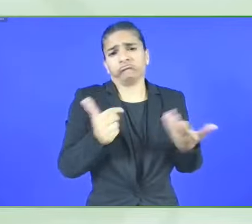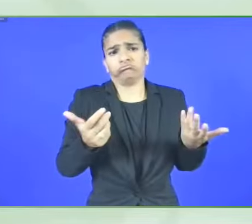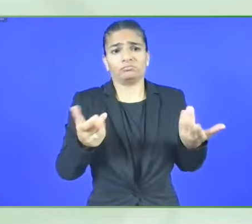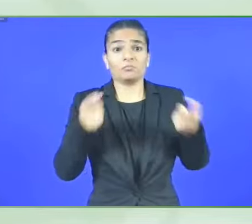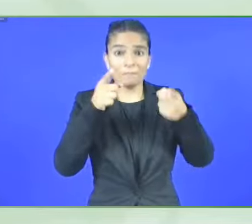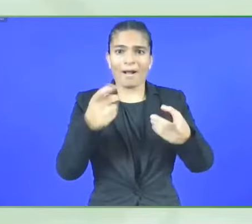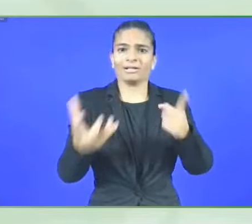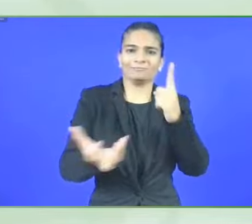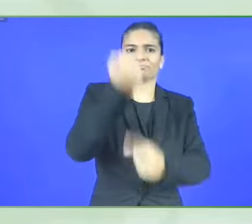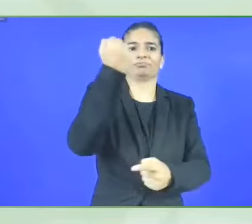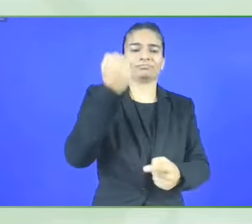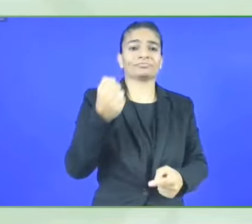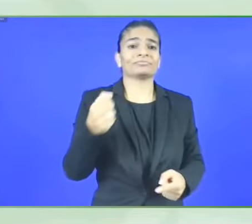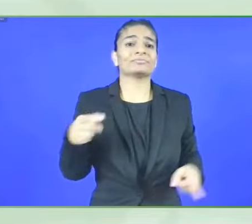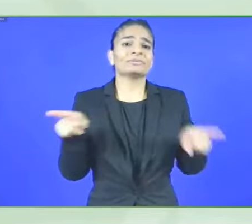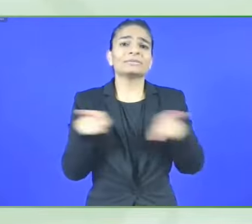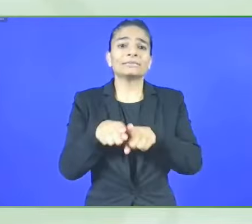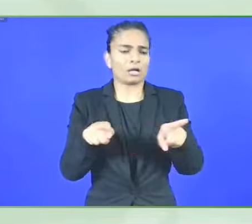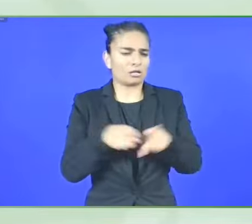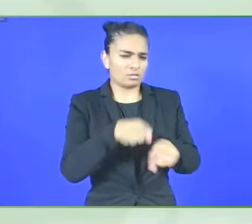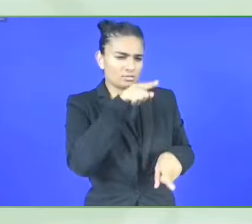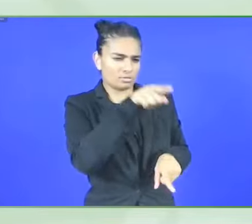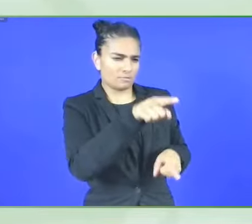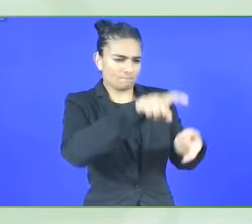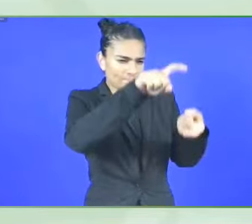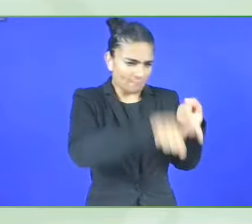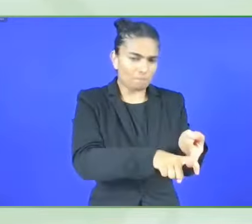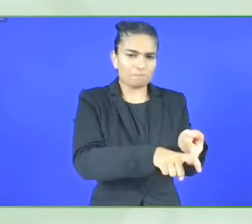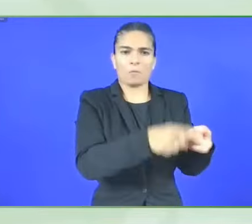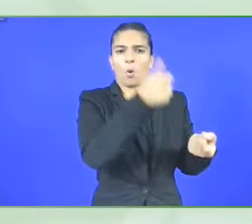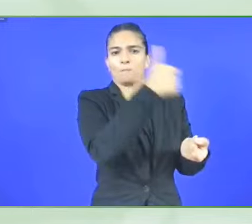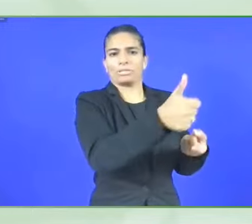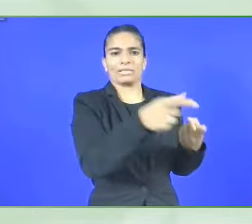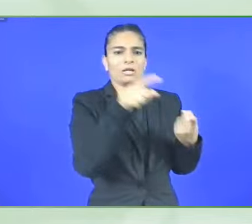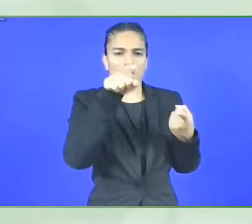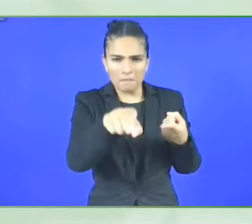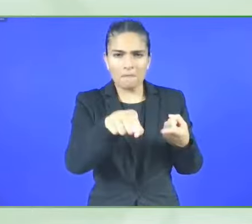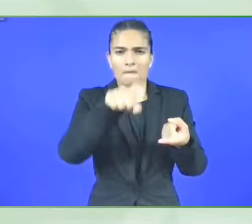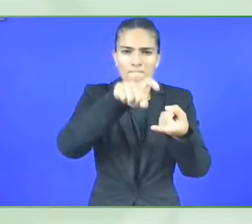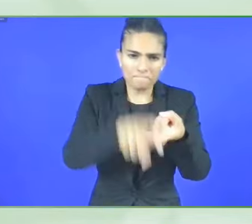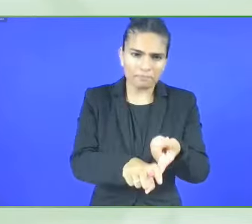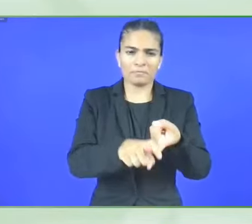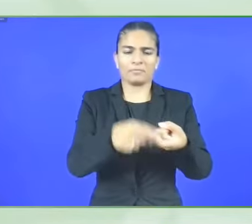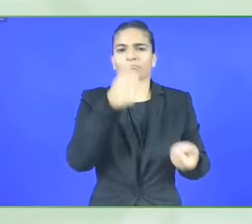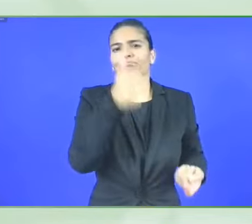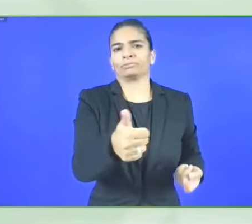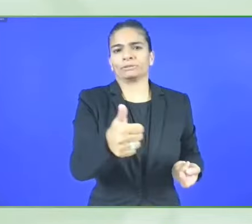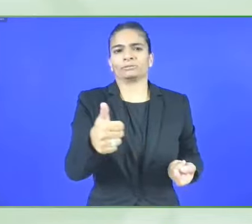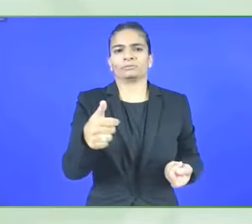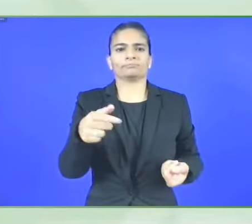While accessibility in many contexts will maybe represent more of a tangible solution,